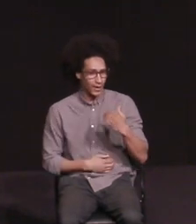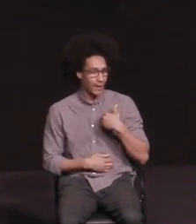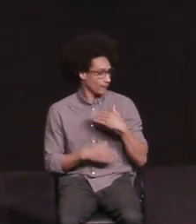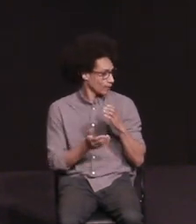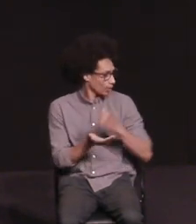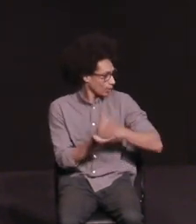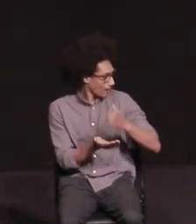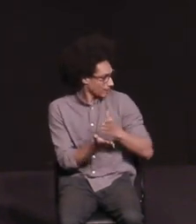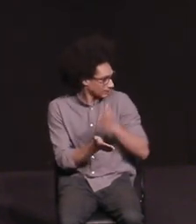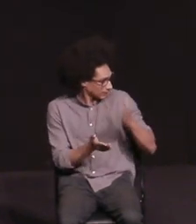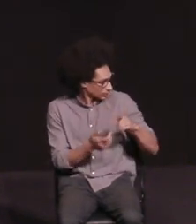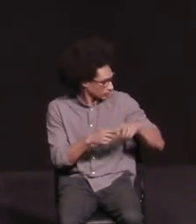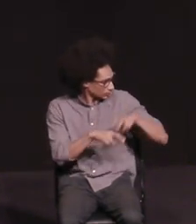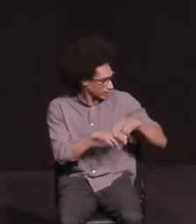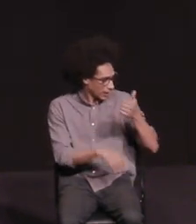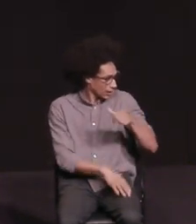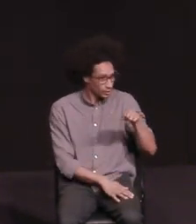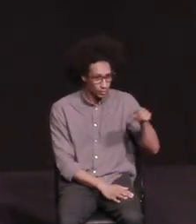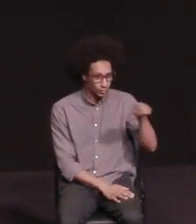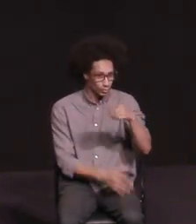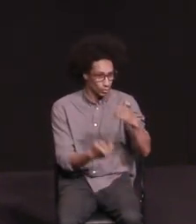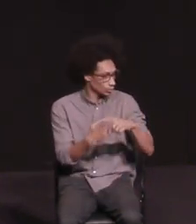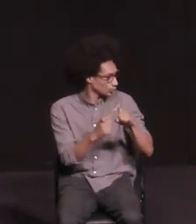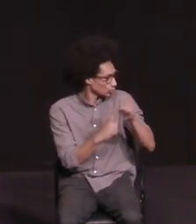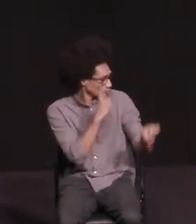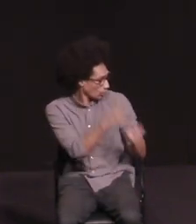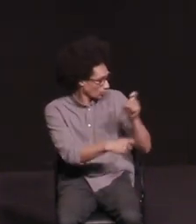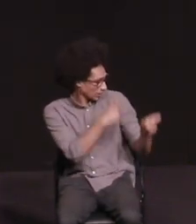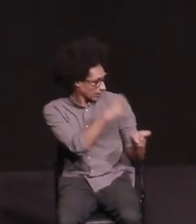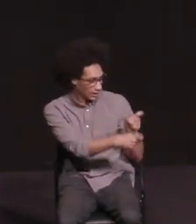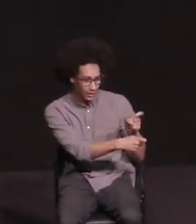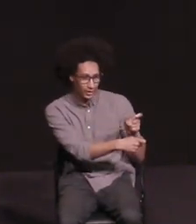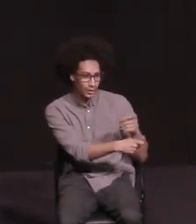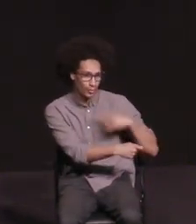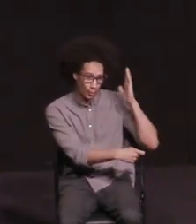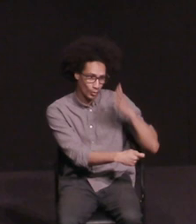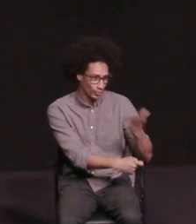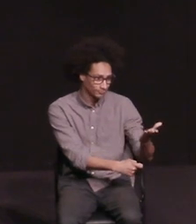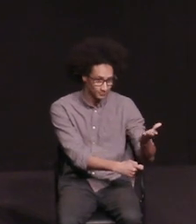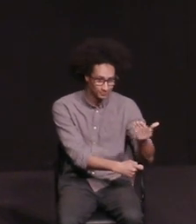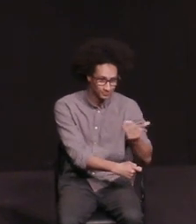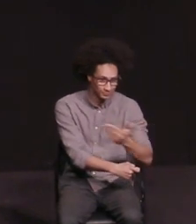Any of you who want to donate to the endowment, we'll welcome your coins to that.